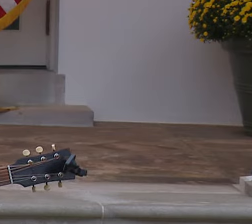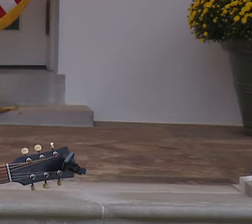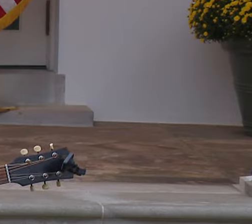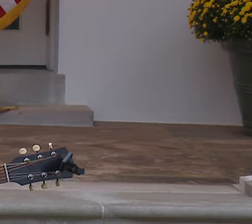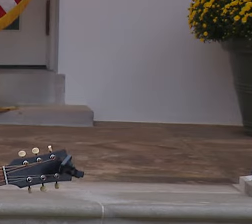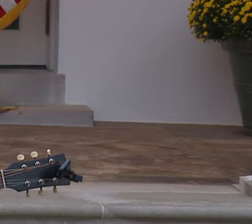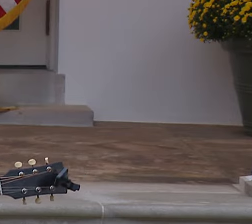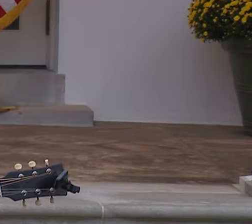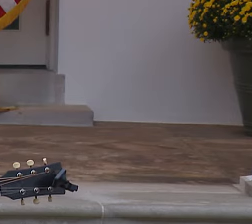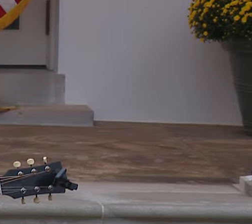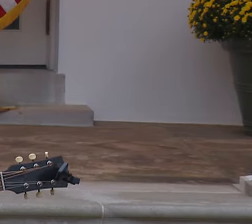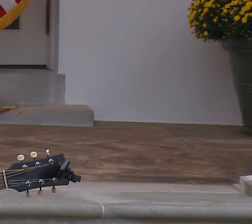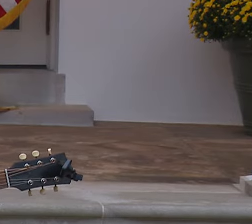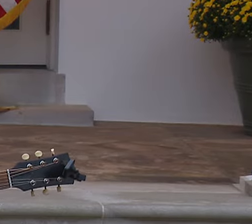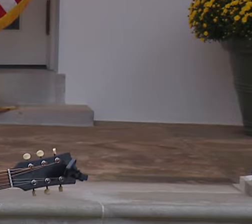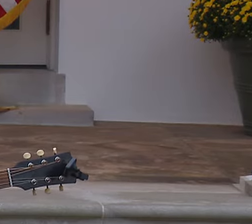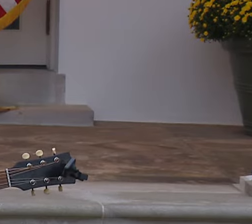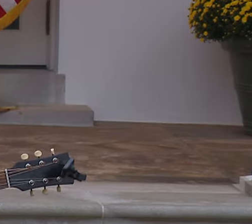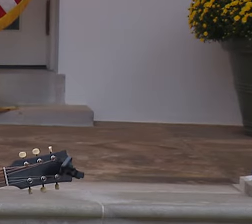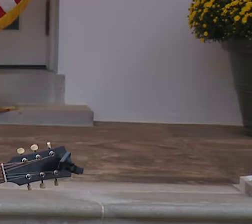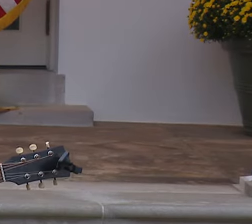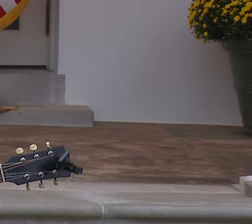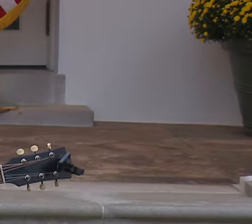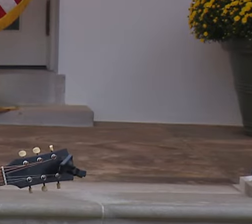Very powerful. It's called Radical.